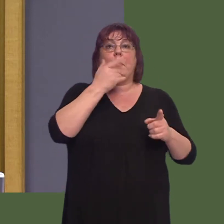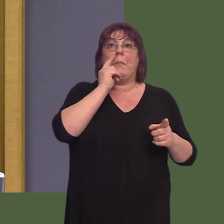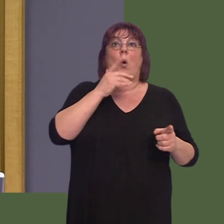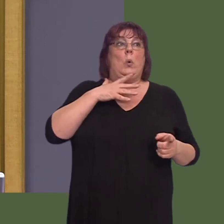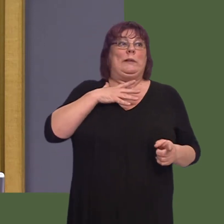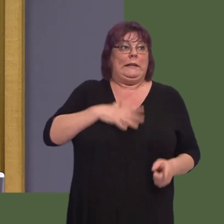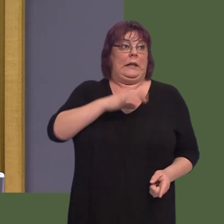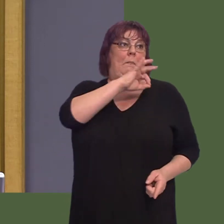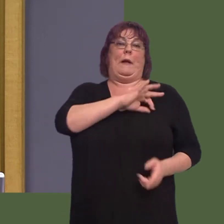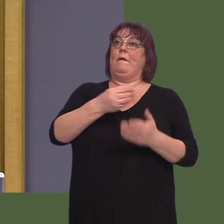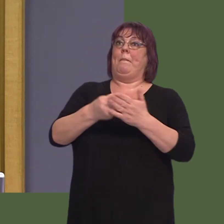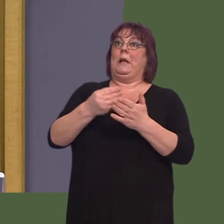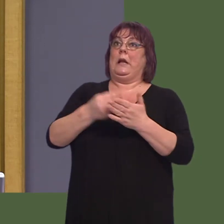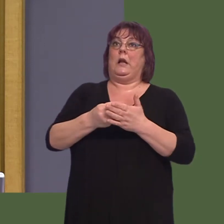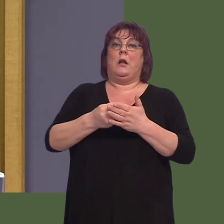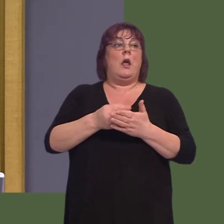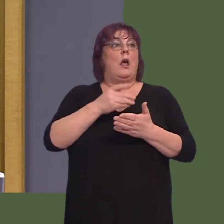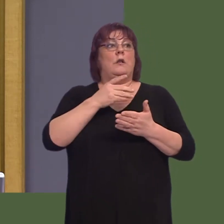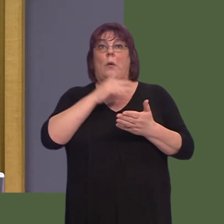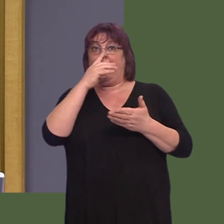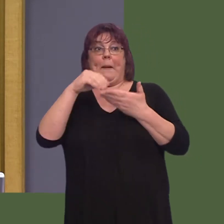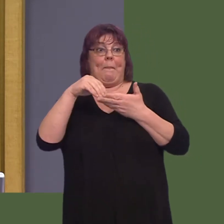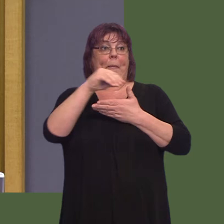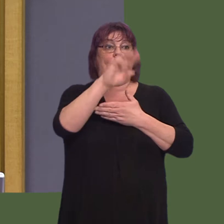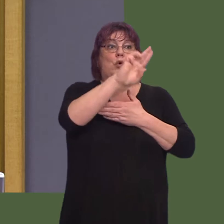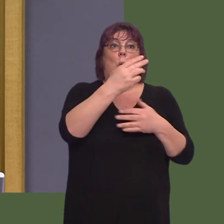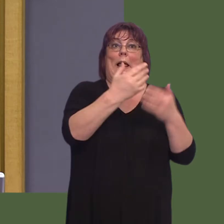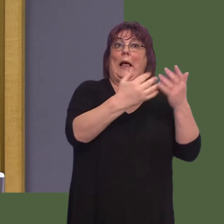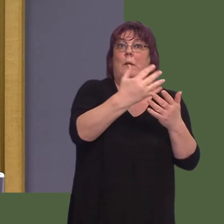that money to be in place and their children to be fed, which will not happen.